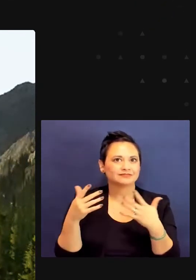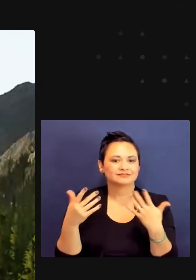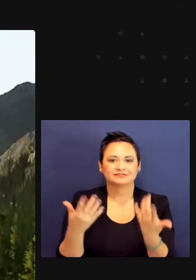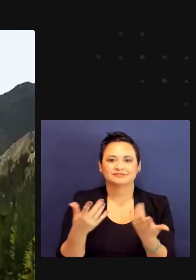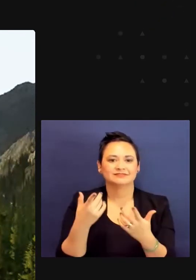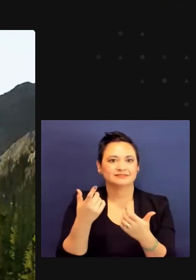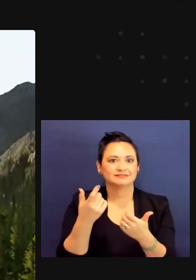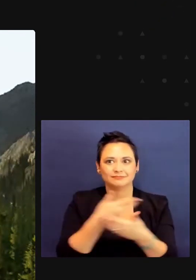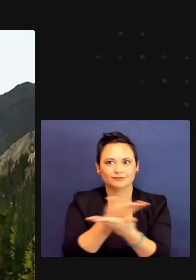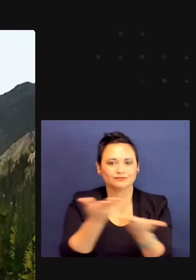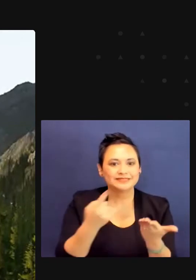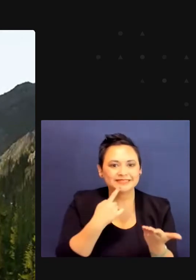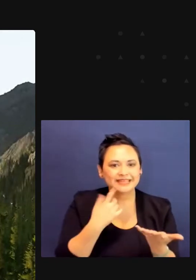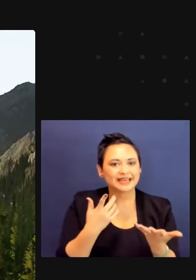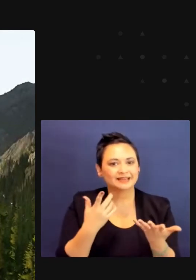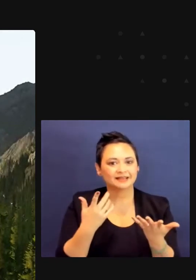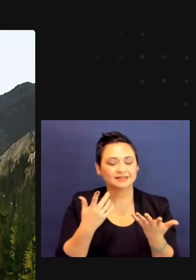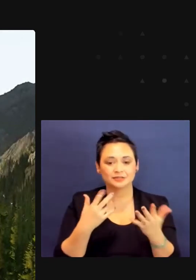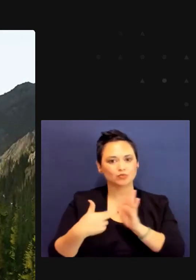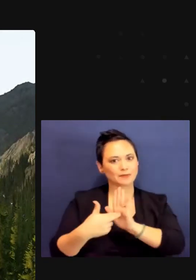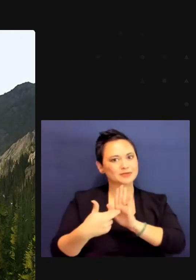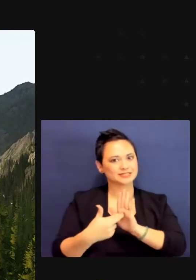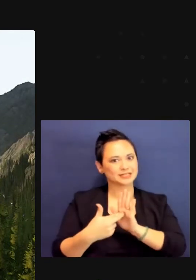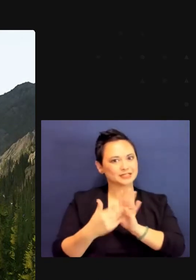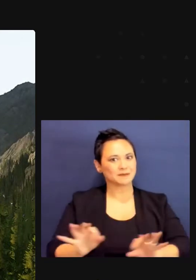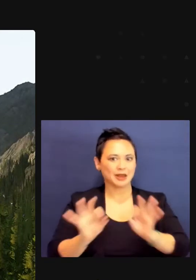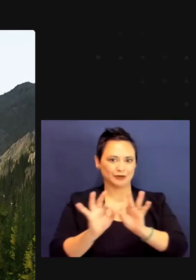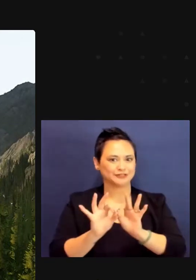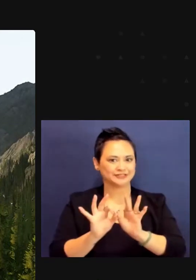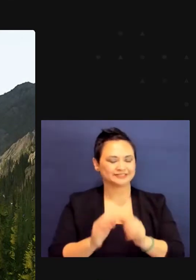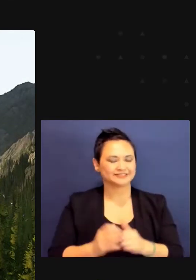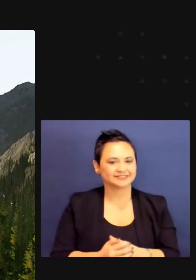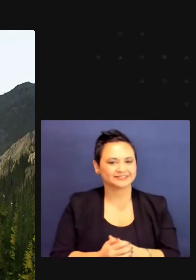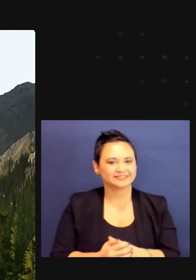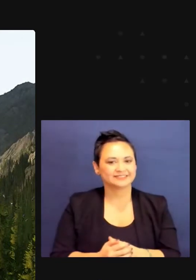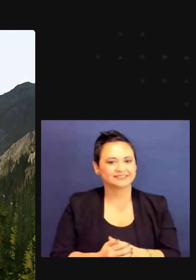And I think you know, internally to echo what Mary was saying,